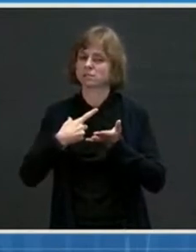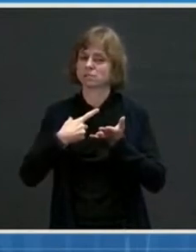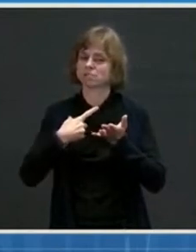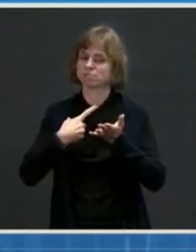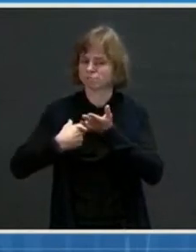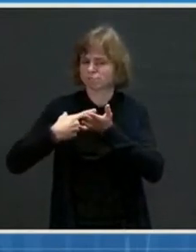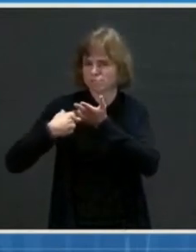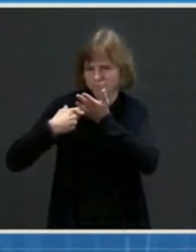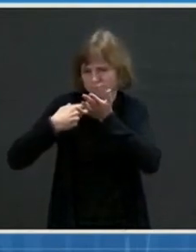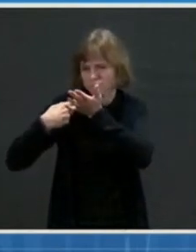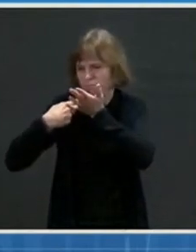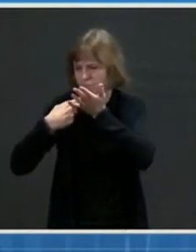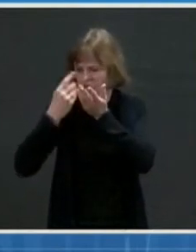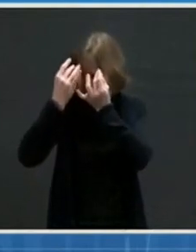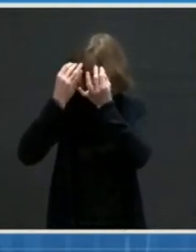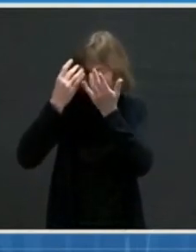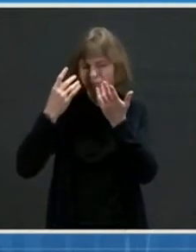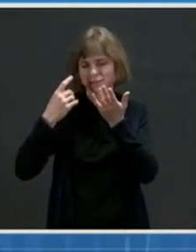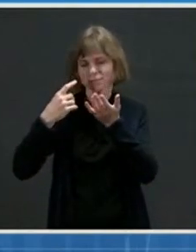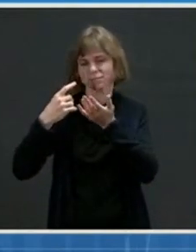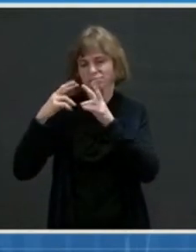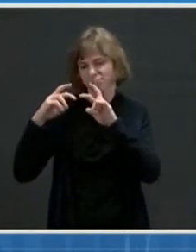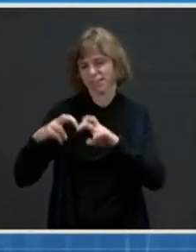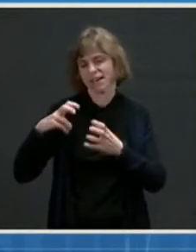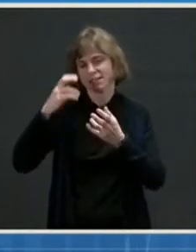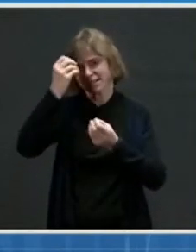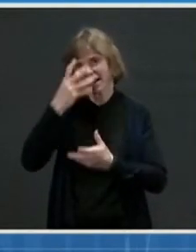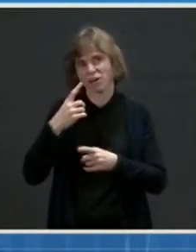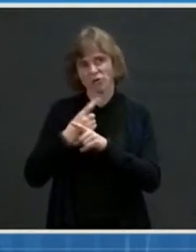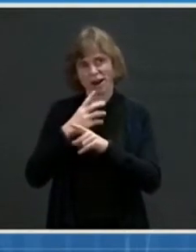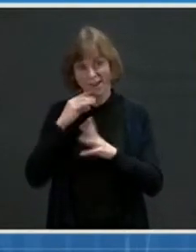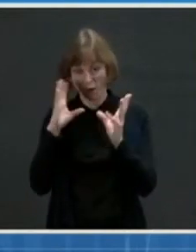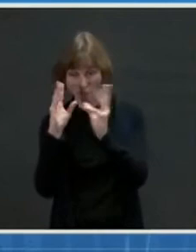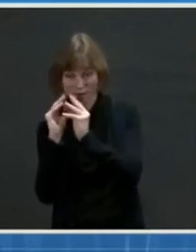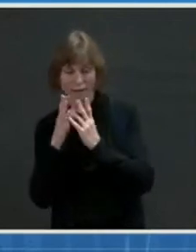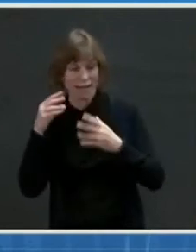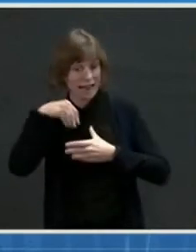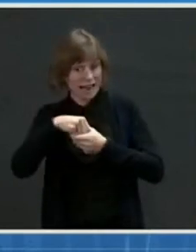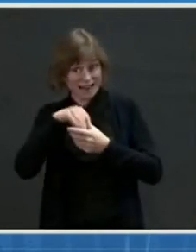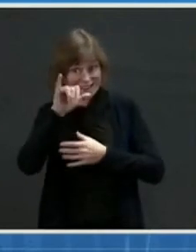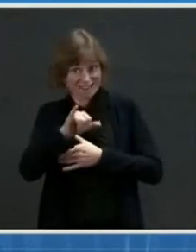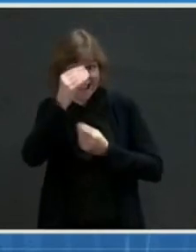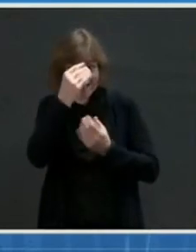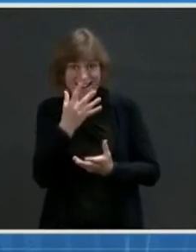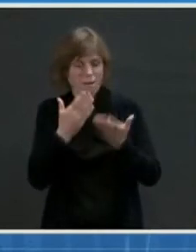THAT? NO, THAT'S PRECISELY CORRECT. IT'S VERY IMPORTANT. THE FDA IS GOING OVER THE DATA CAREFULLY.